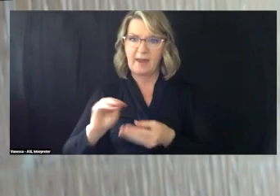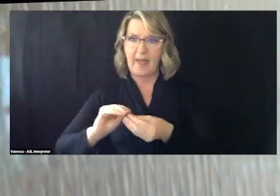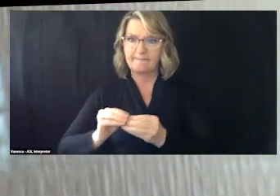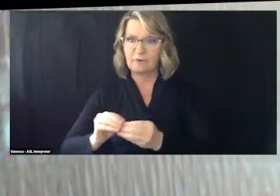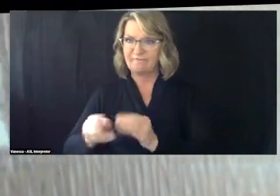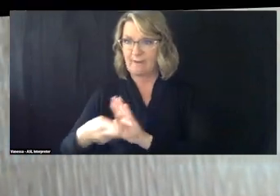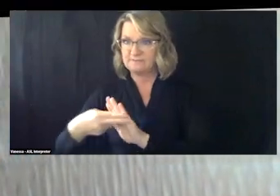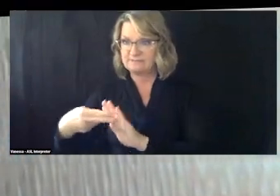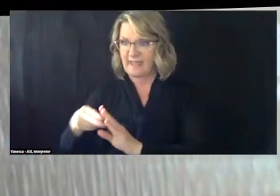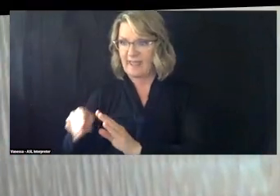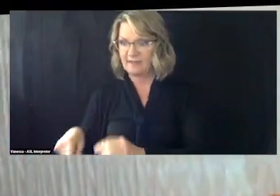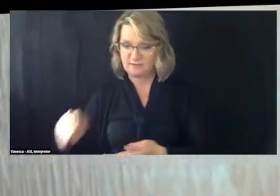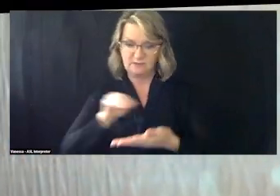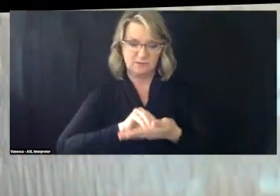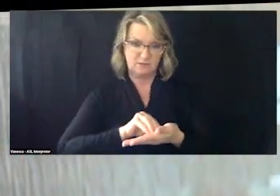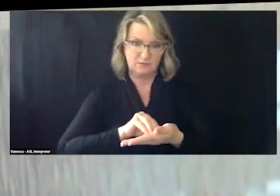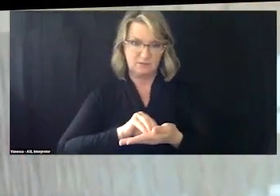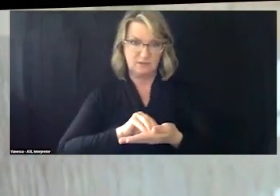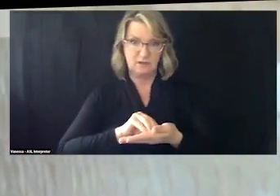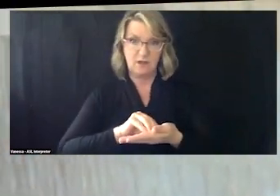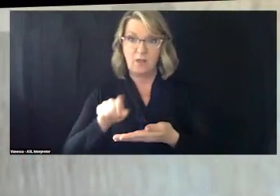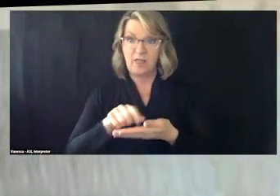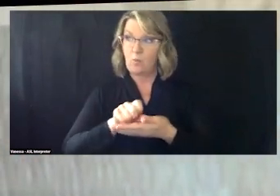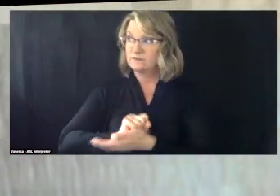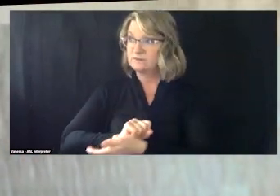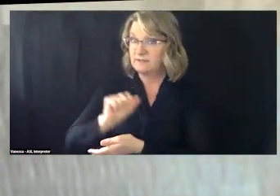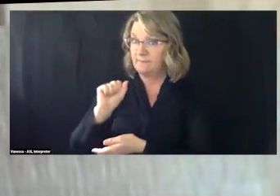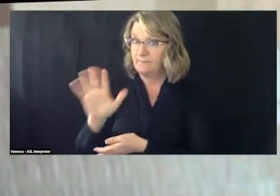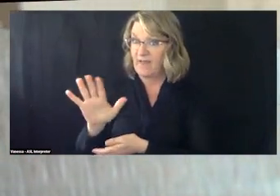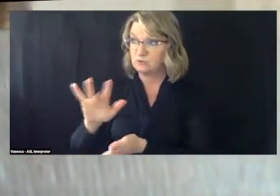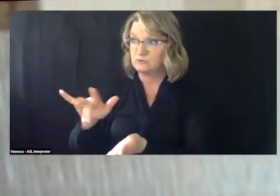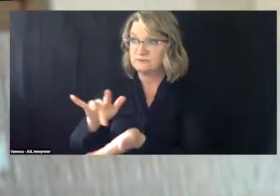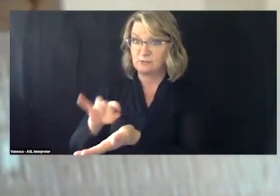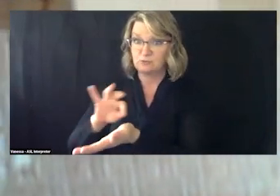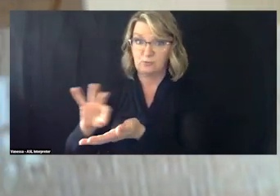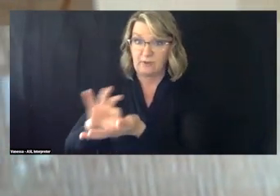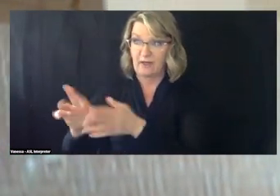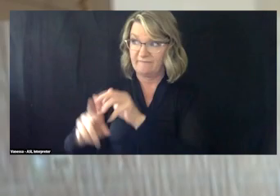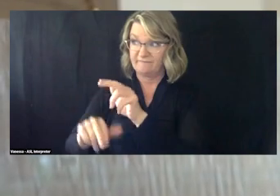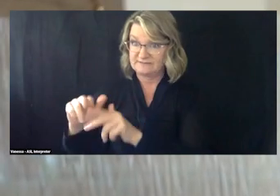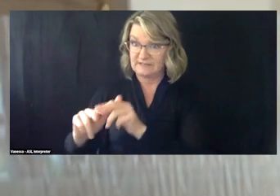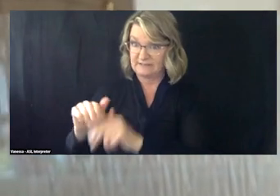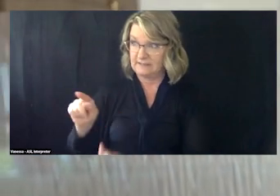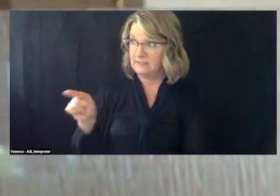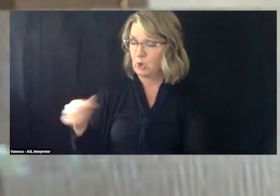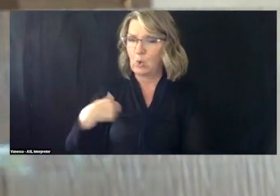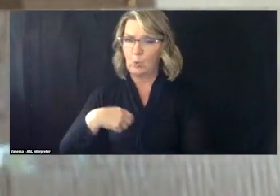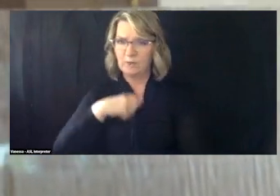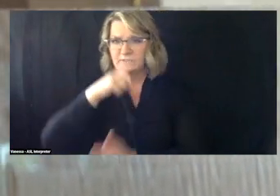on this report and then when we come back when they all come back to our Central Count facility